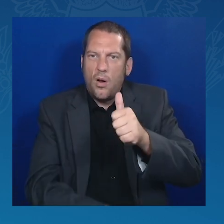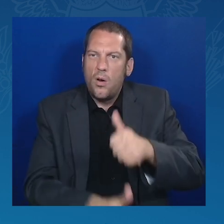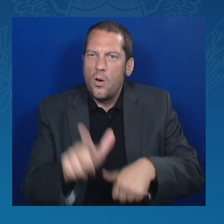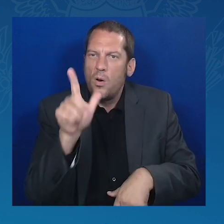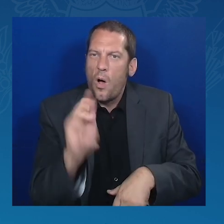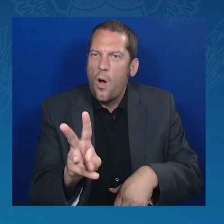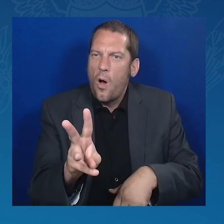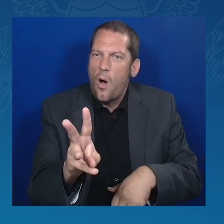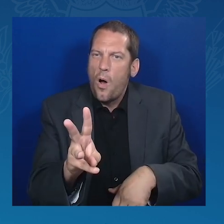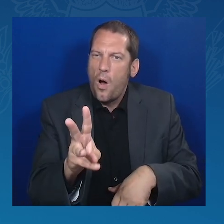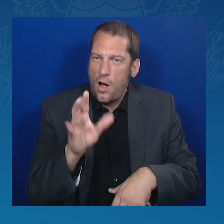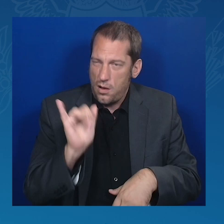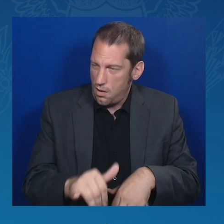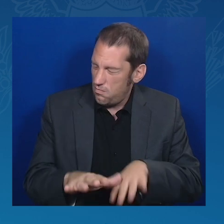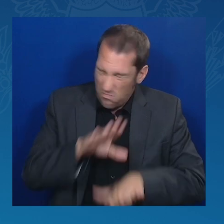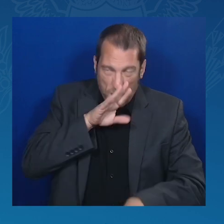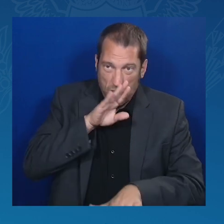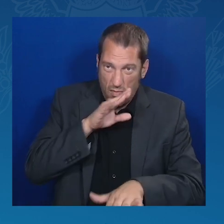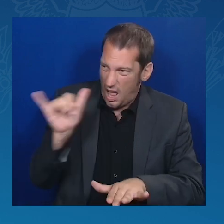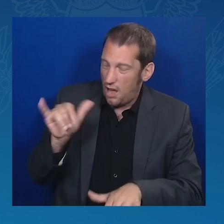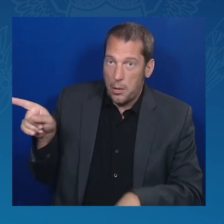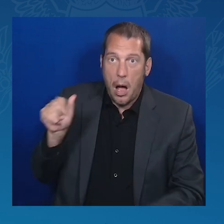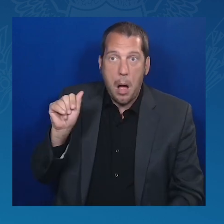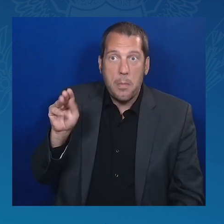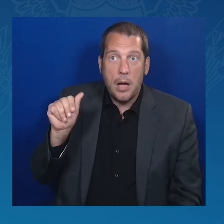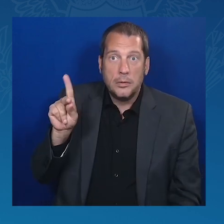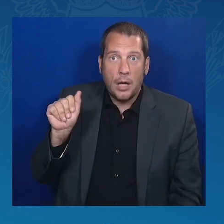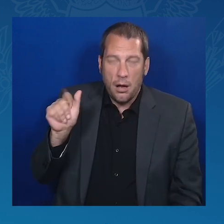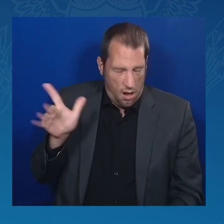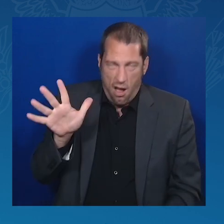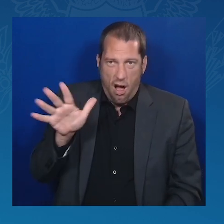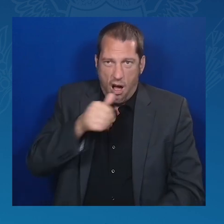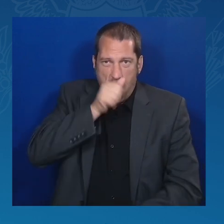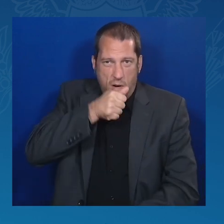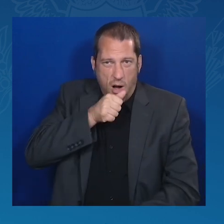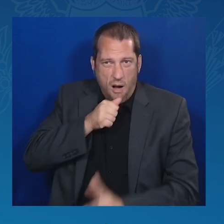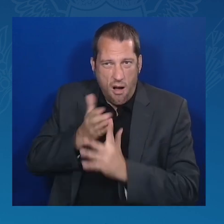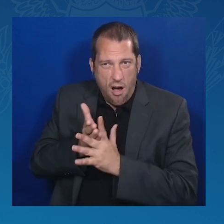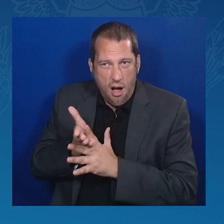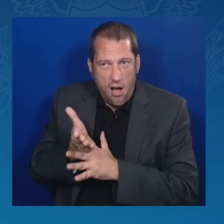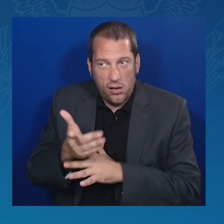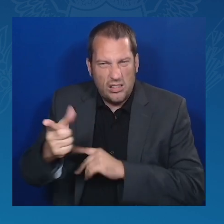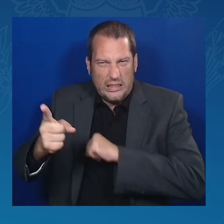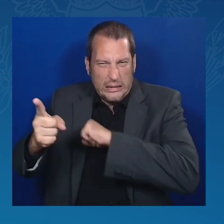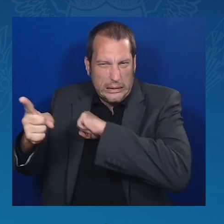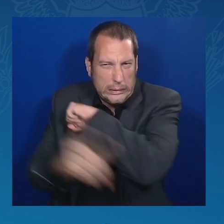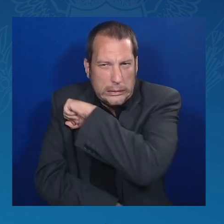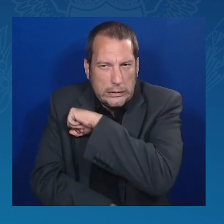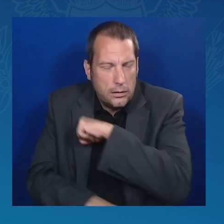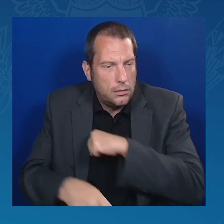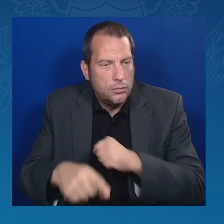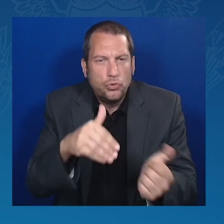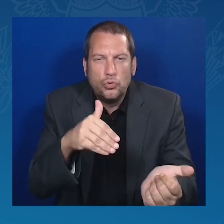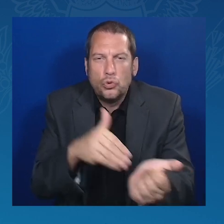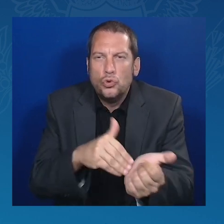that would criminalize health care providers in Texas, providing for prison up to life for a health care provider.